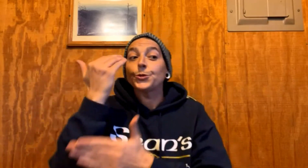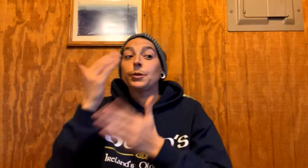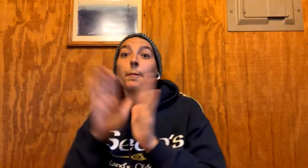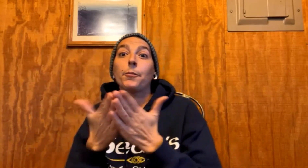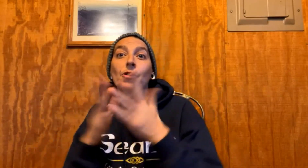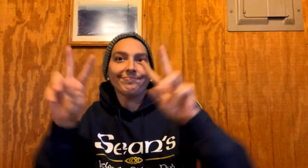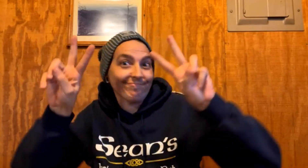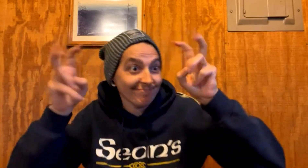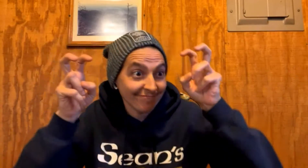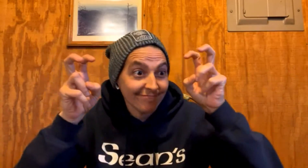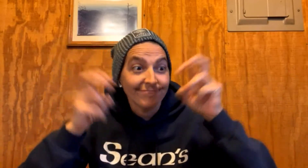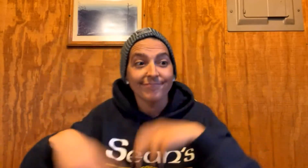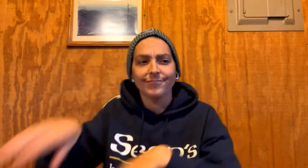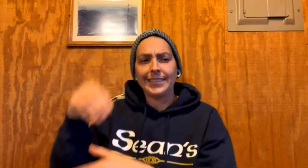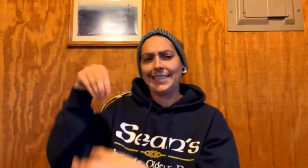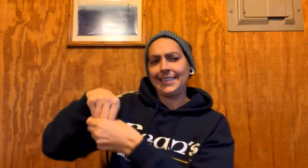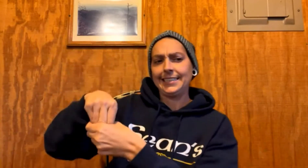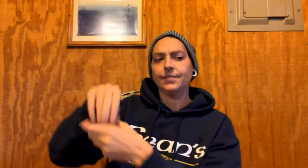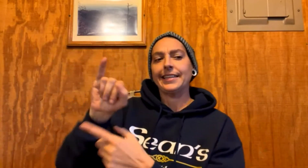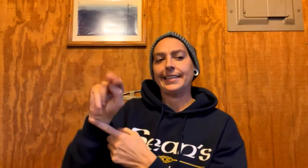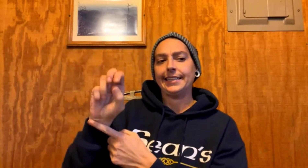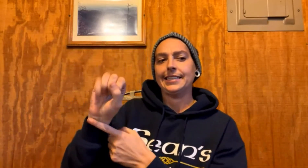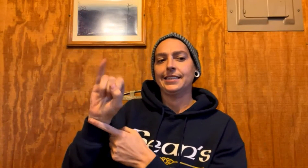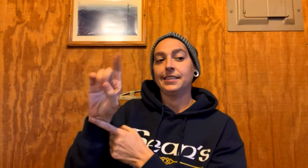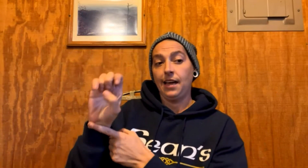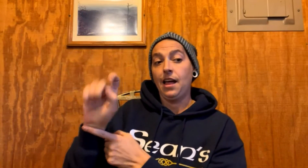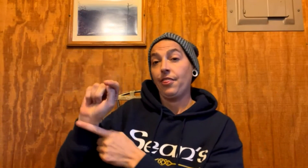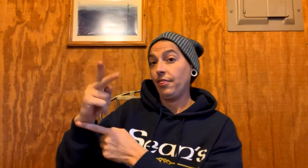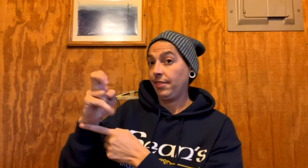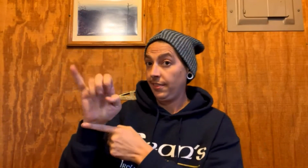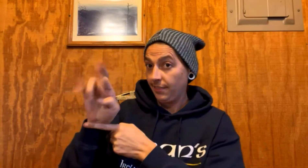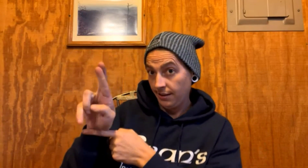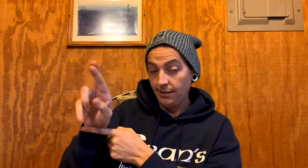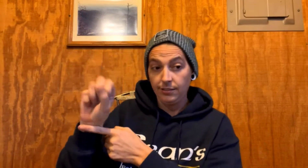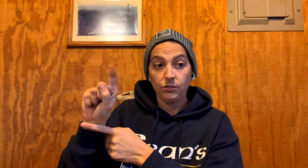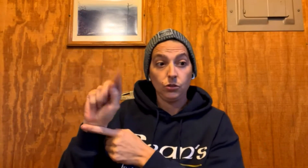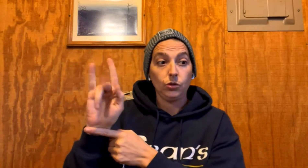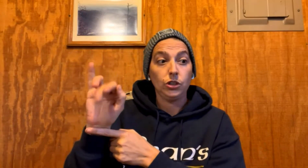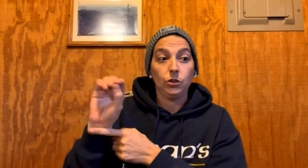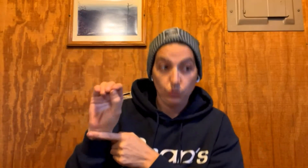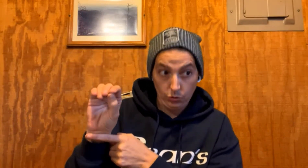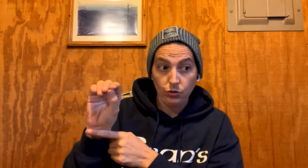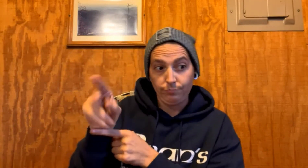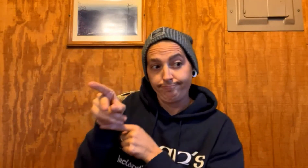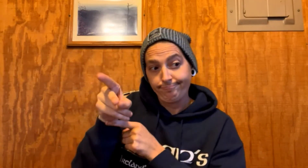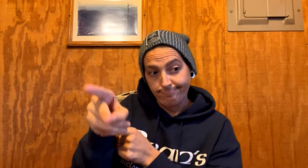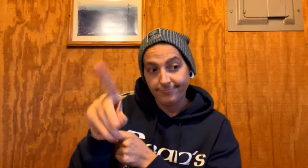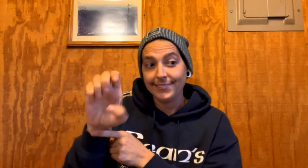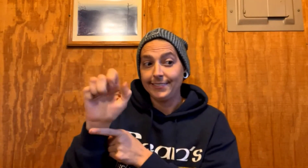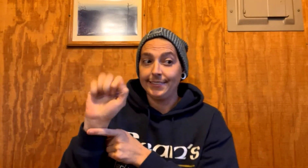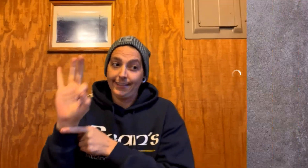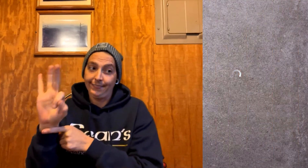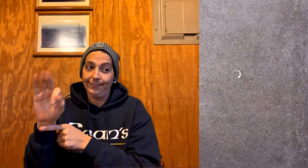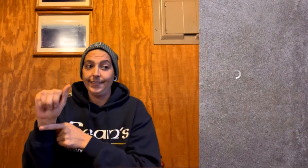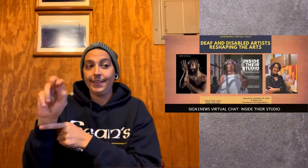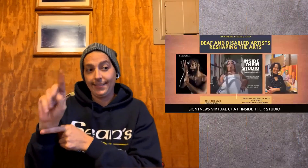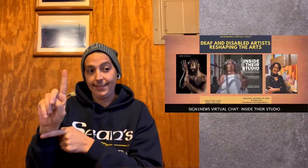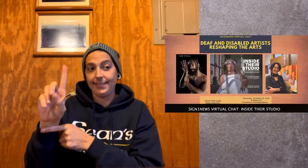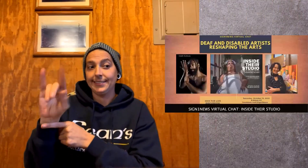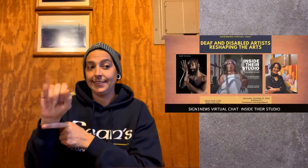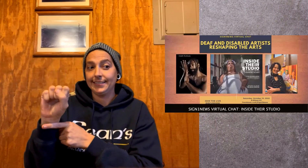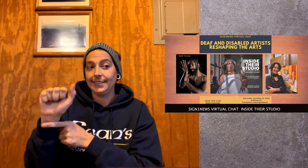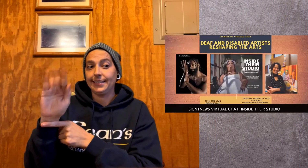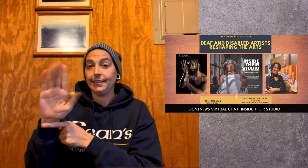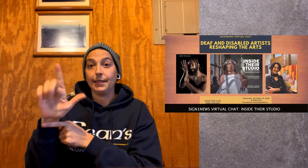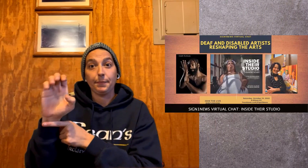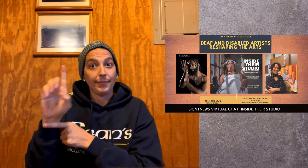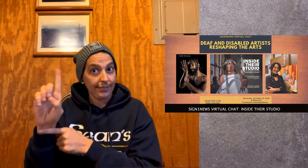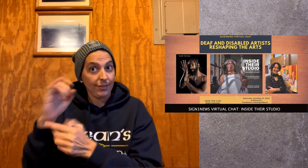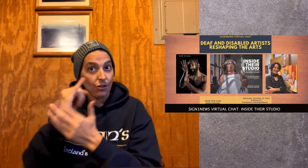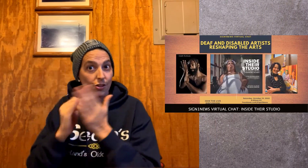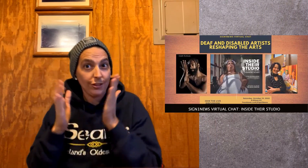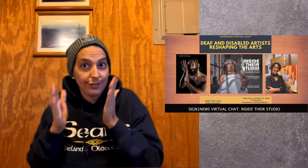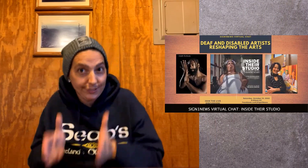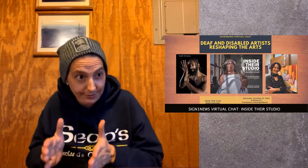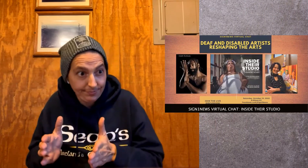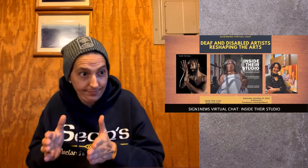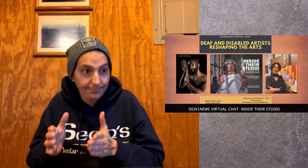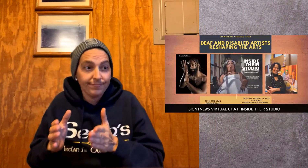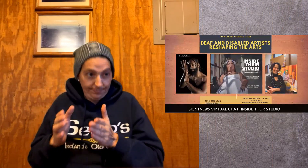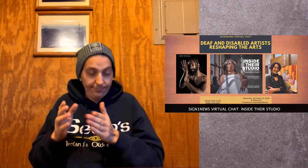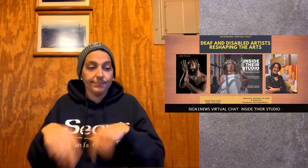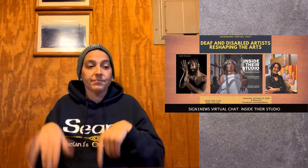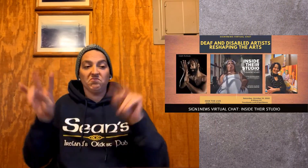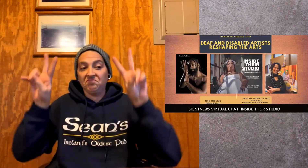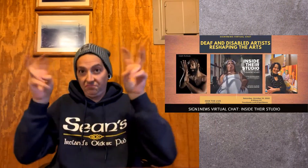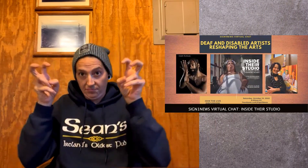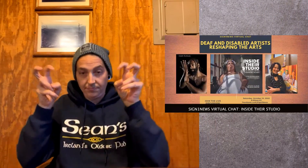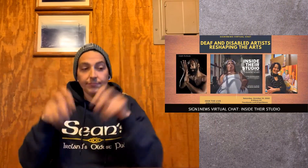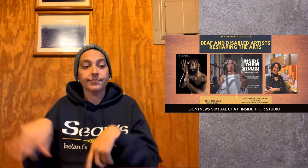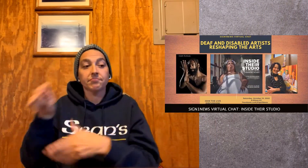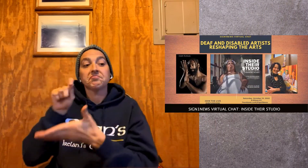entitled inside their studio deaf and disabled artist reshaping the arts